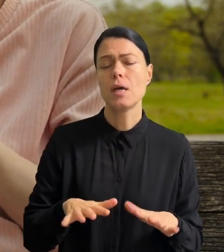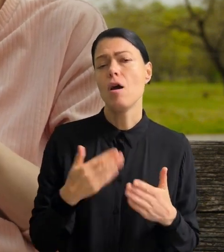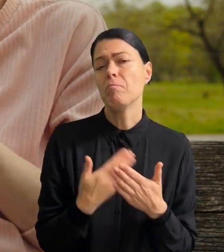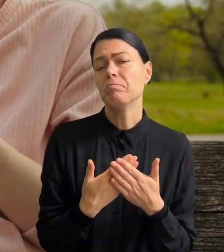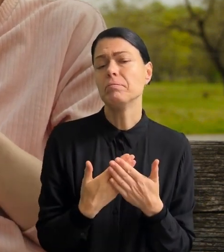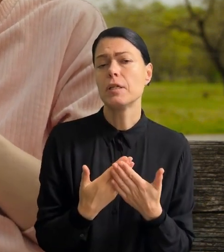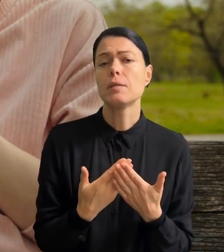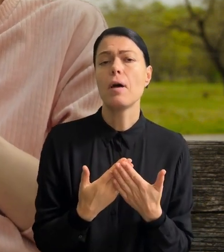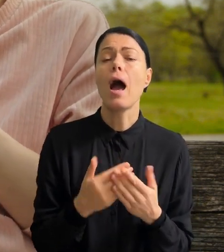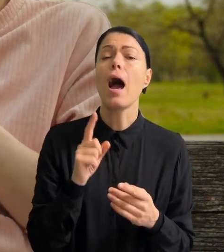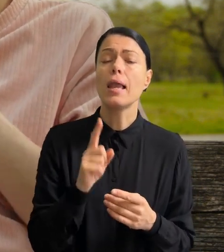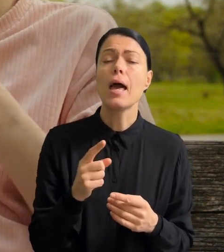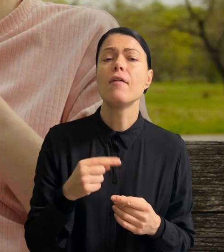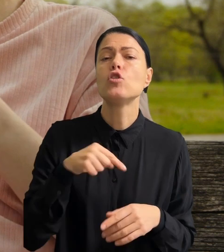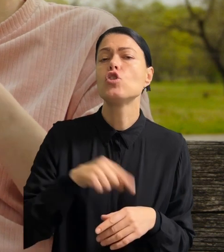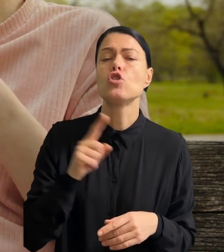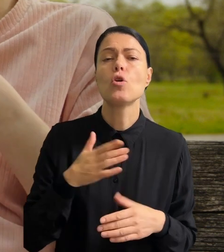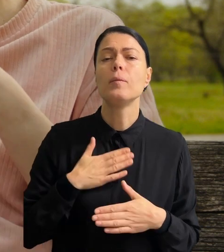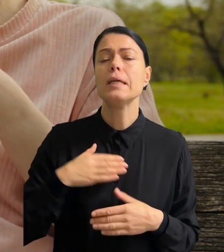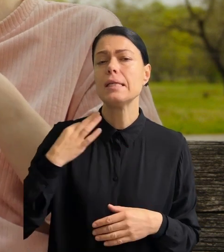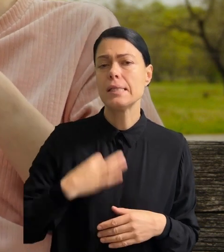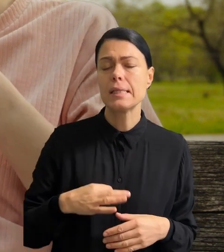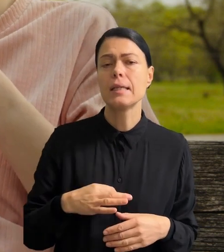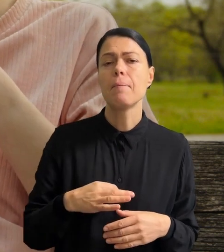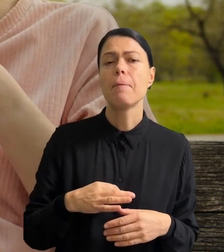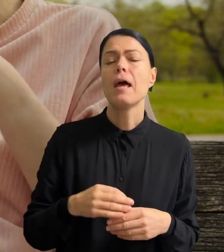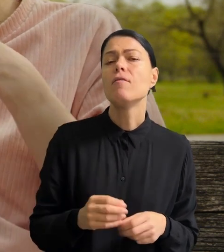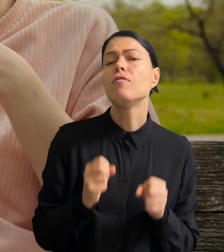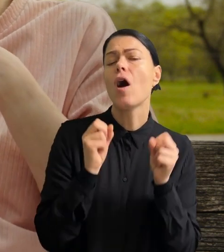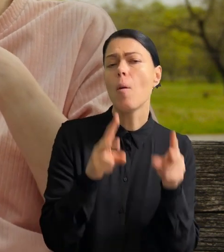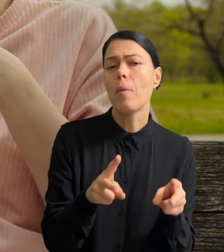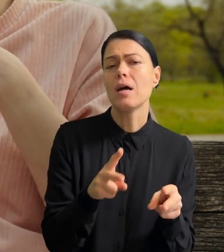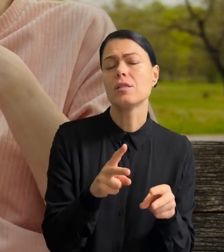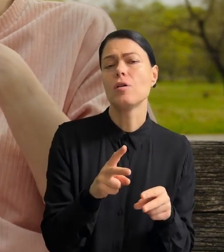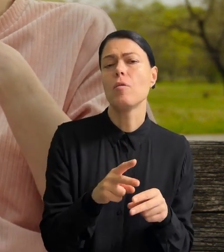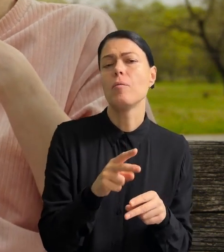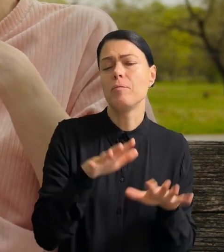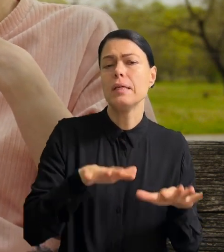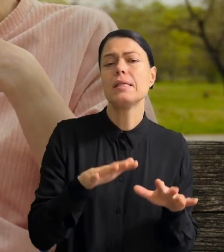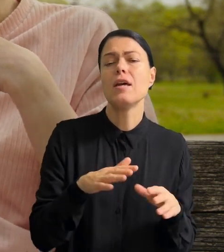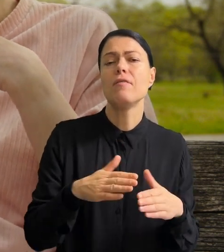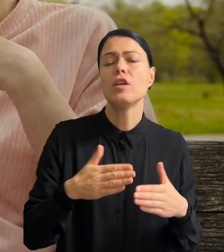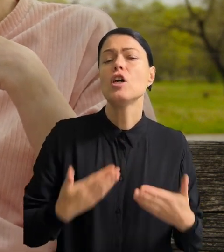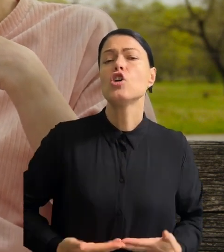But my son was in the most dangerous place. He was in a large panel system building.